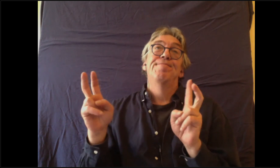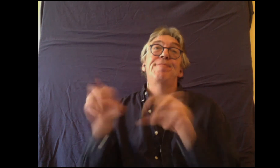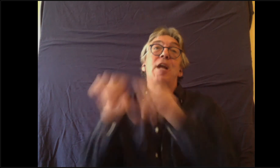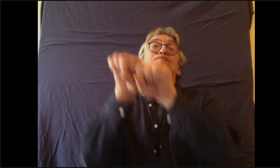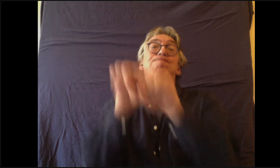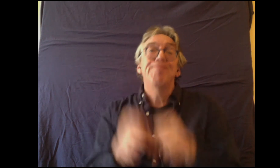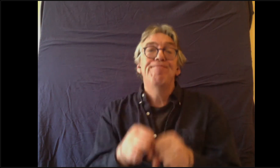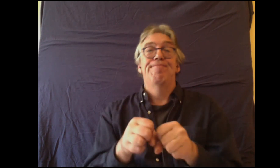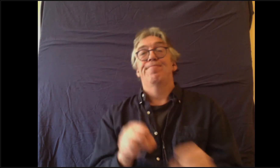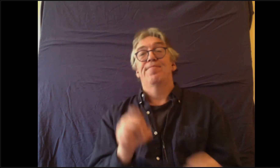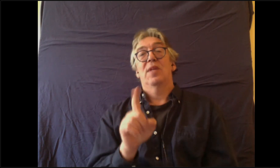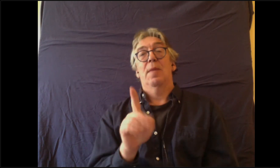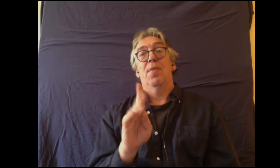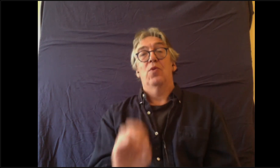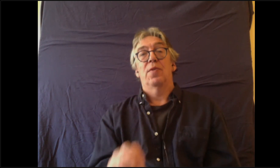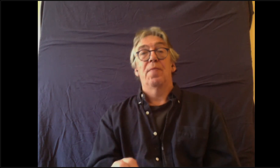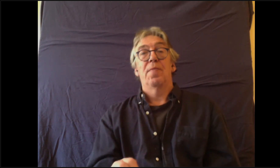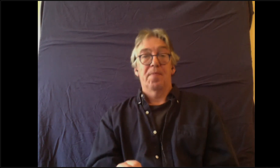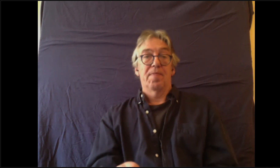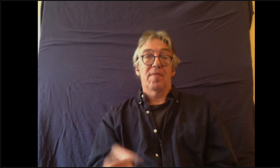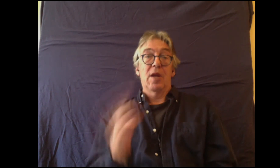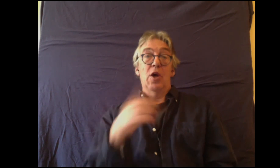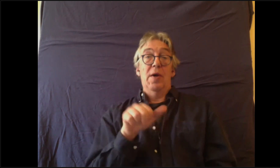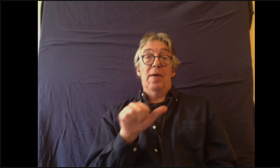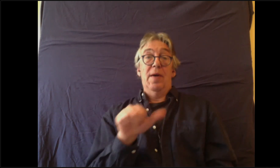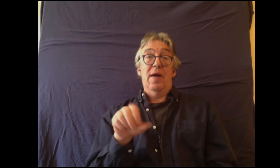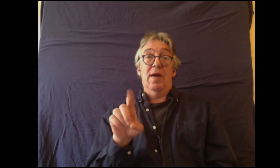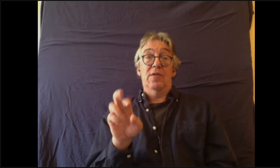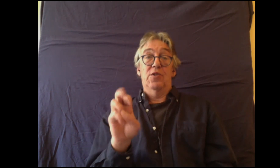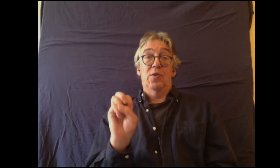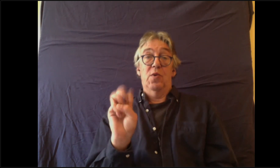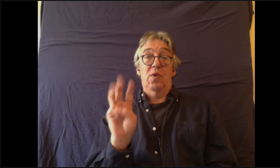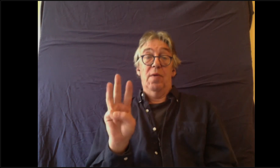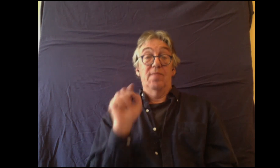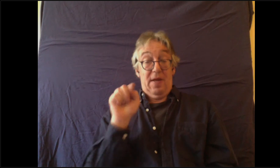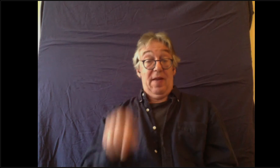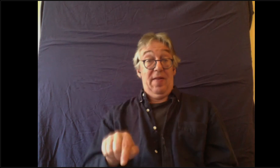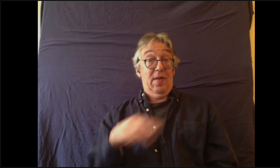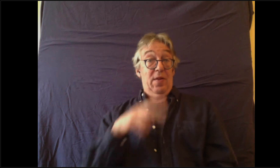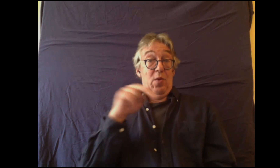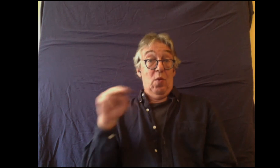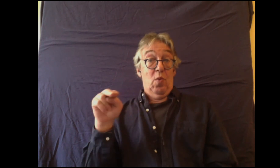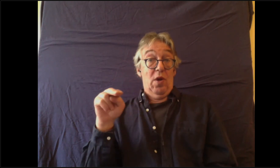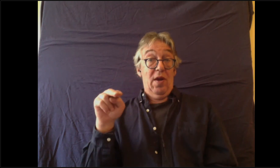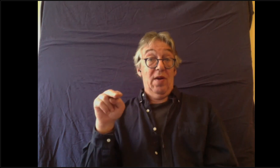Let me just add that in Norway the Atlas Alliance runs courses